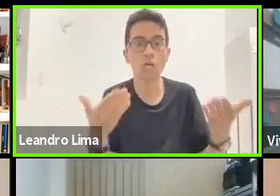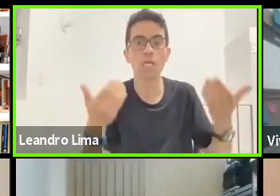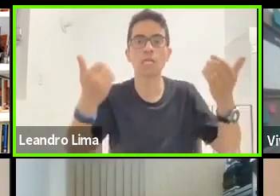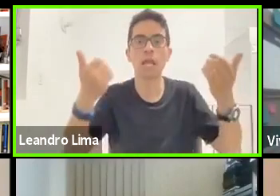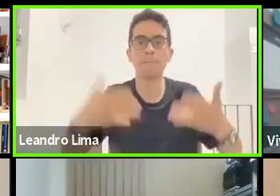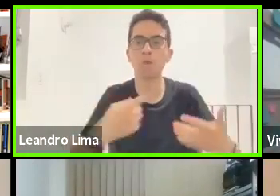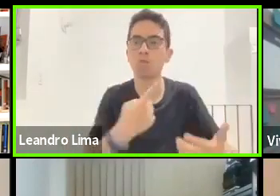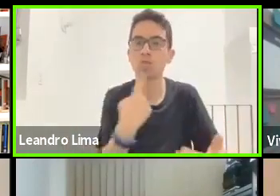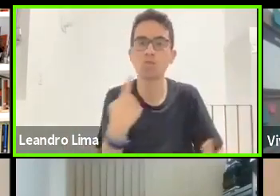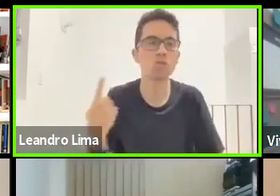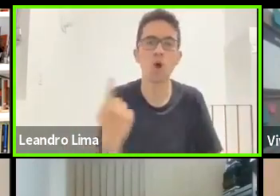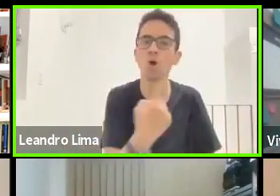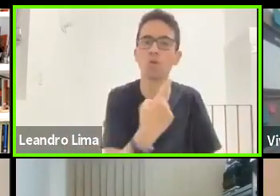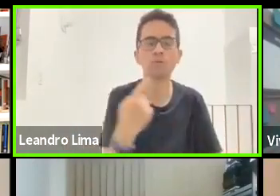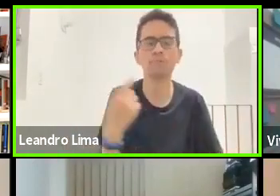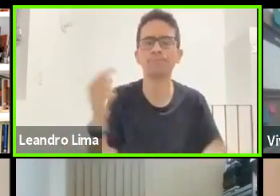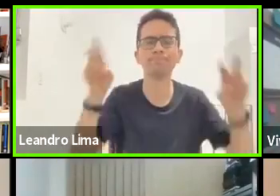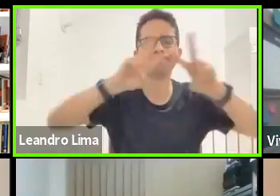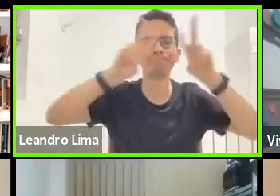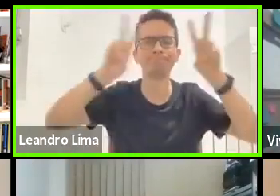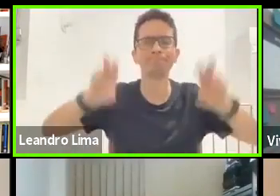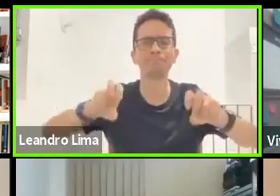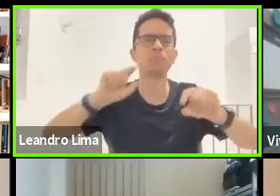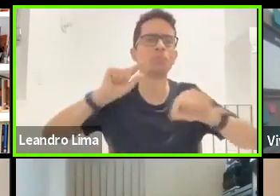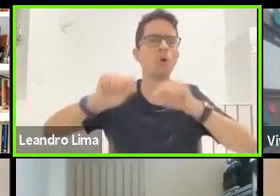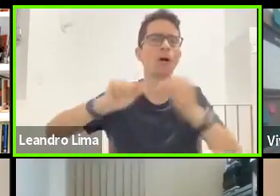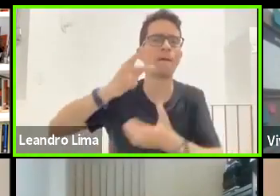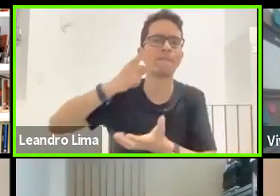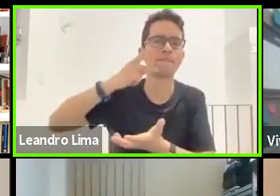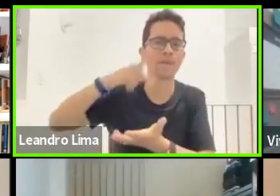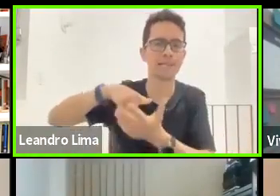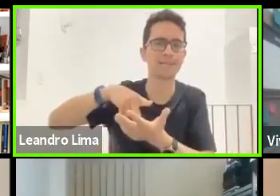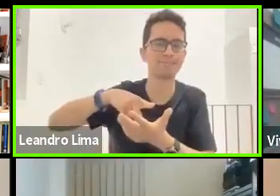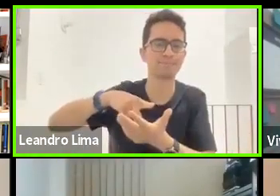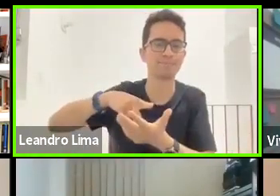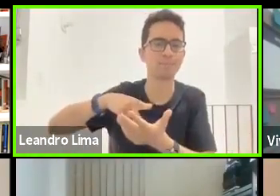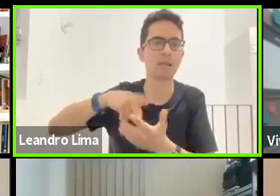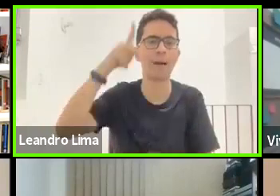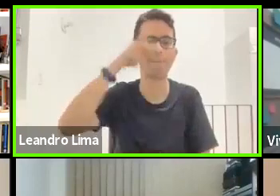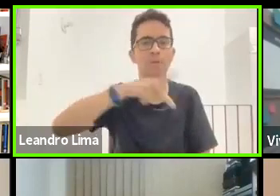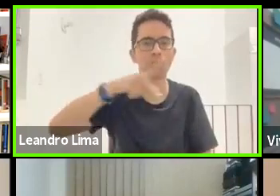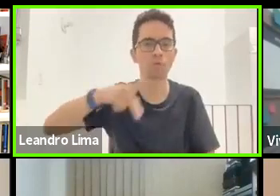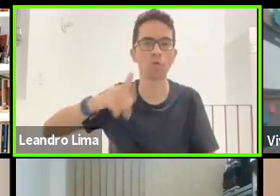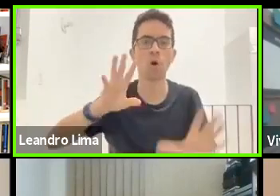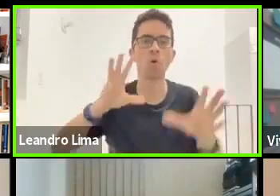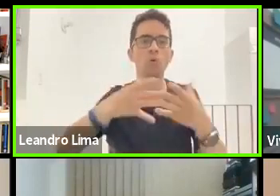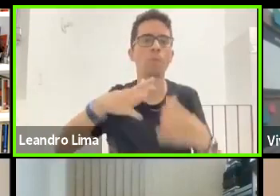about. t the fact that the teachers t the fact that the teachers, probably have that